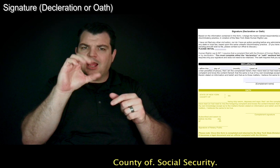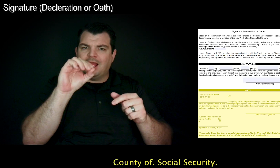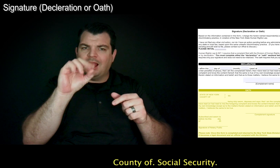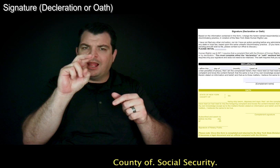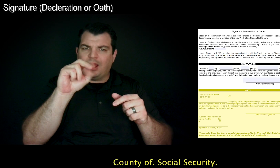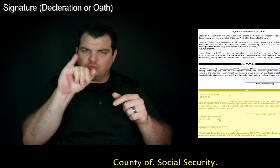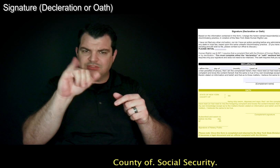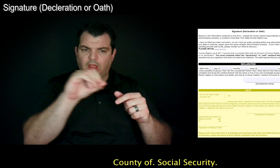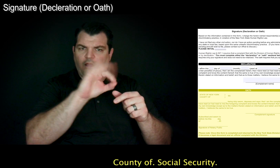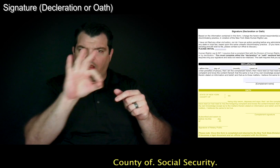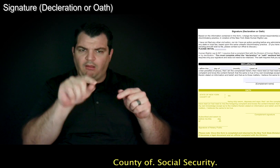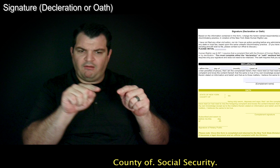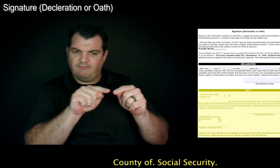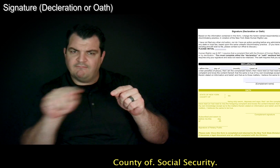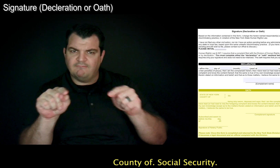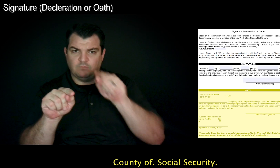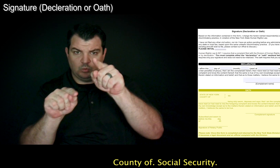County of. Social Security.